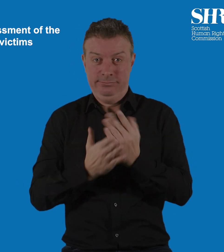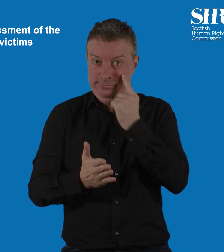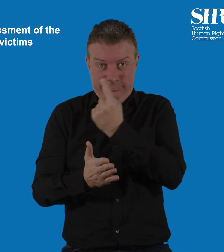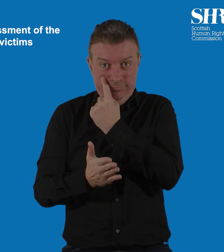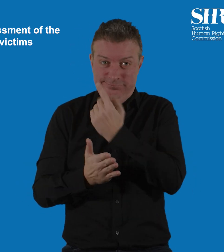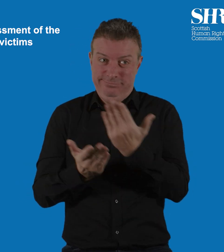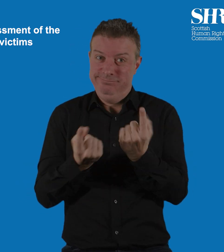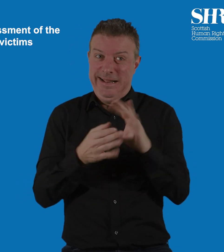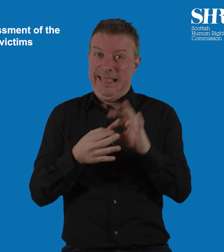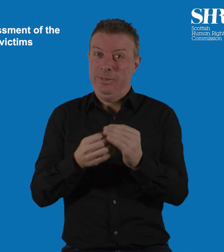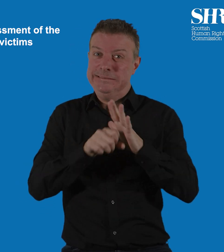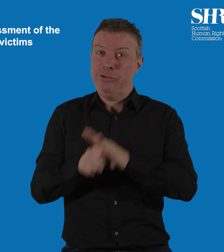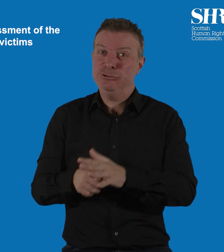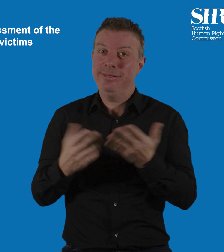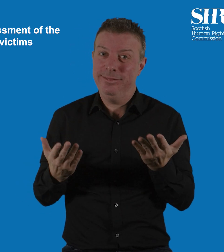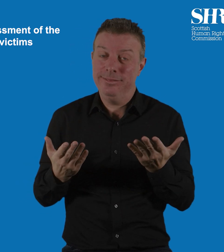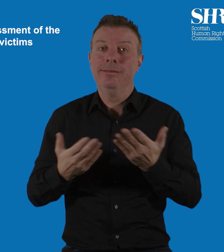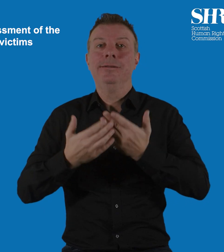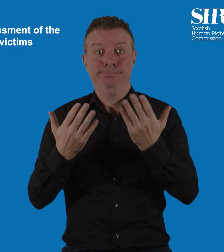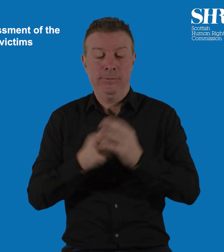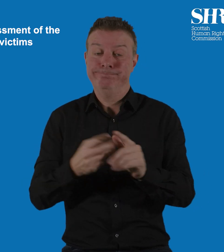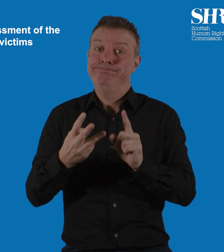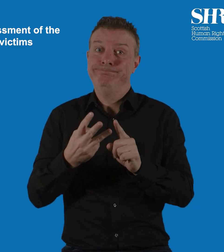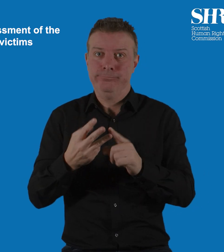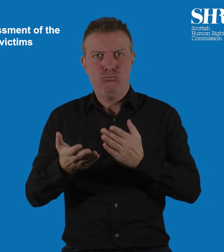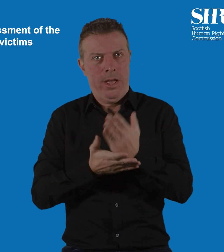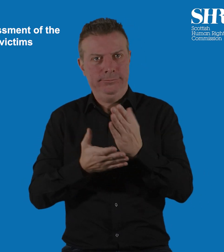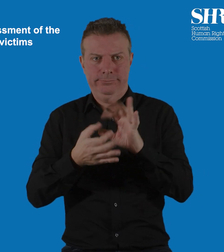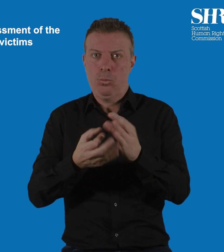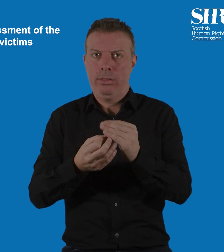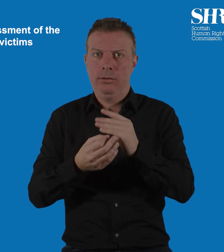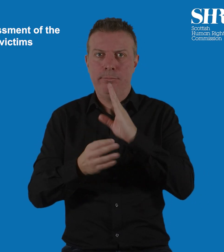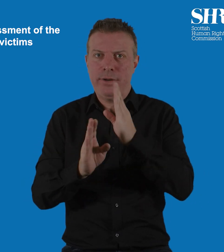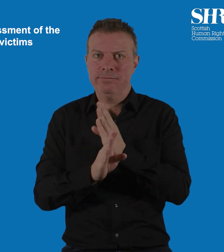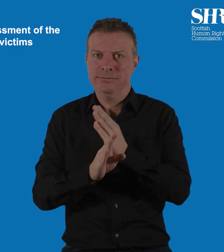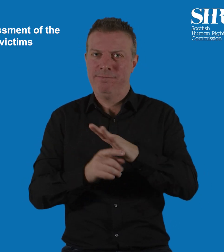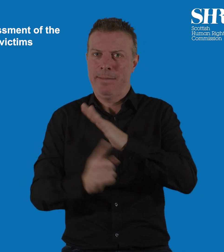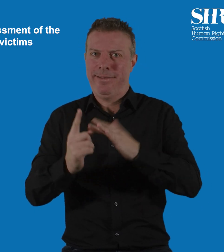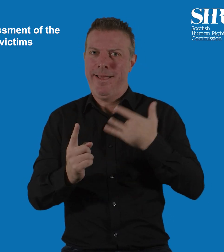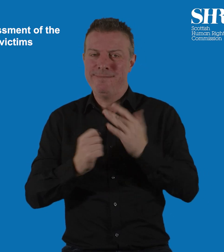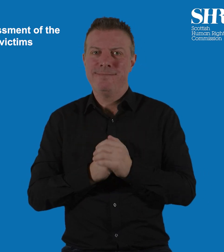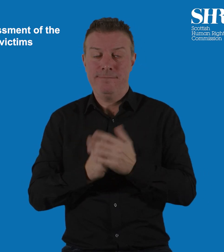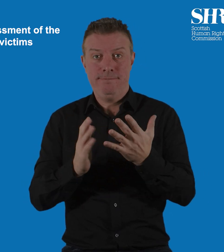raising issues of discrimination. 3. Right to private and family life